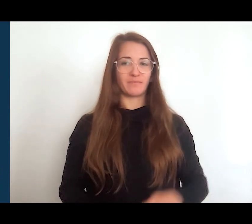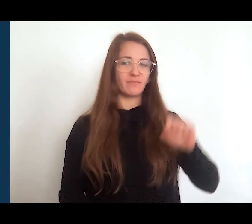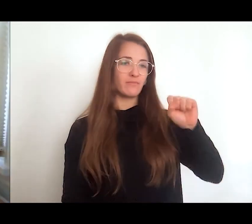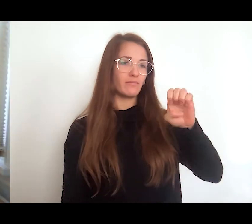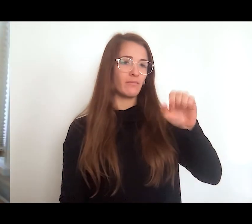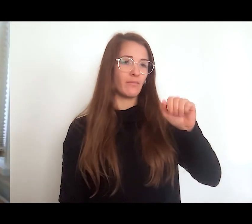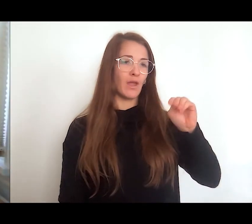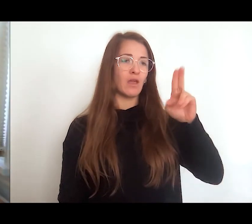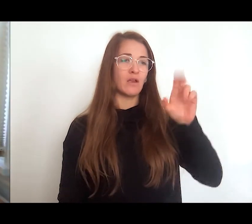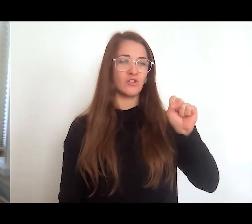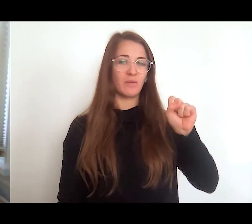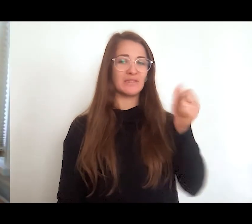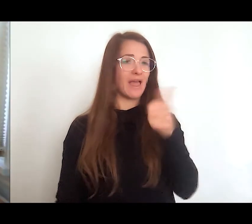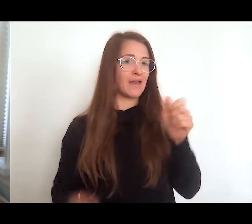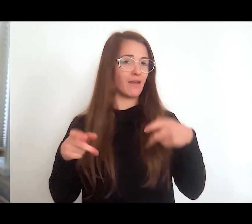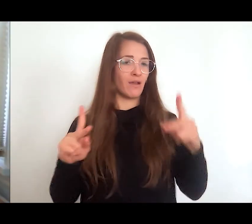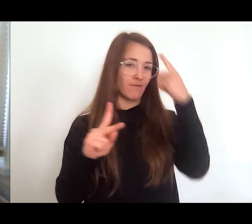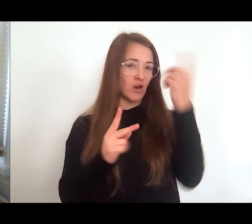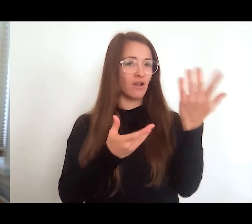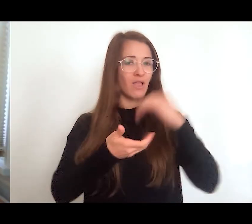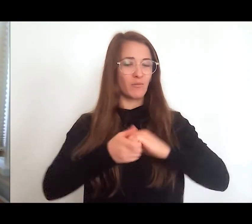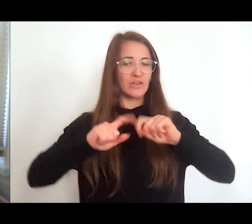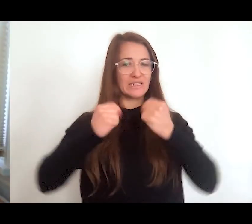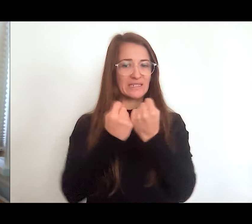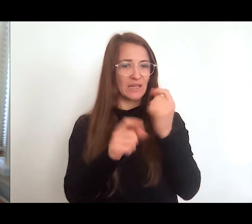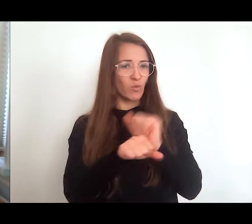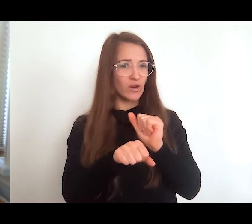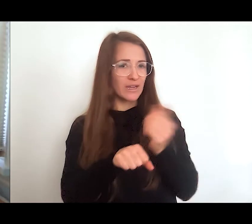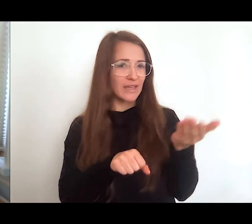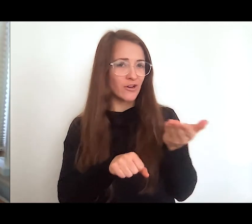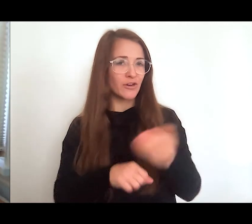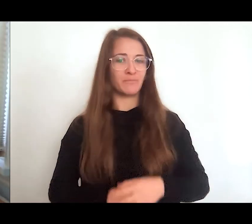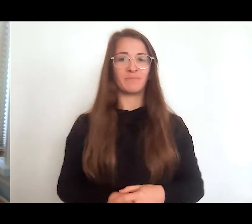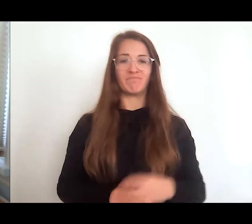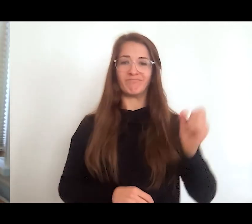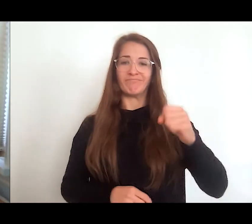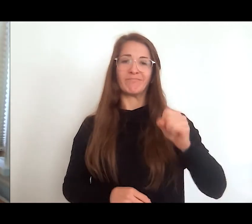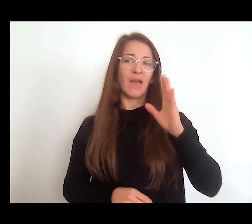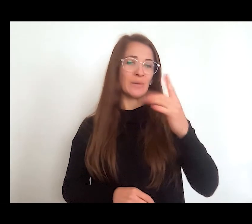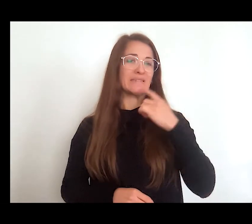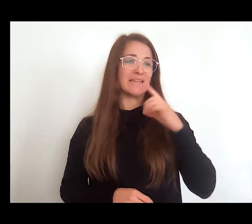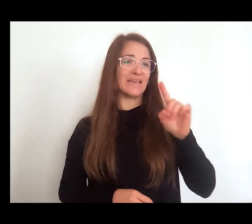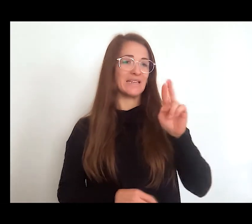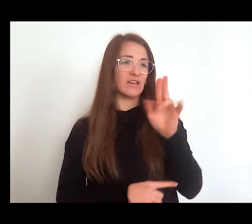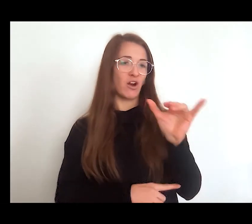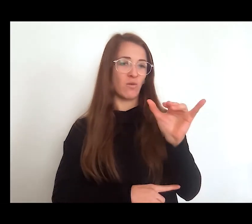HONESTLY AS A TEAM. AND SEAMUS, SAME QUESTION, OPPORTUNITIES FOR COLLABORATION AND TEAM WORK THAT YOU HAVE FOUND HERE?